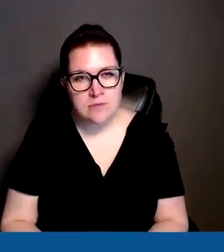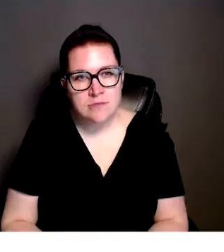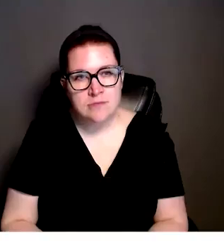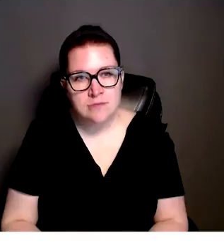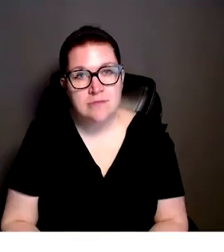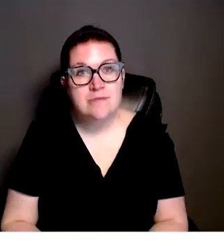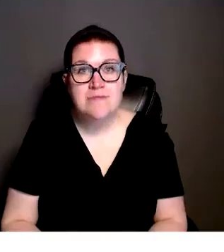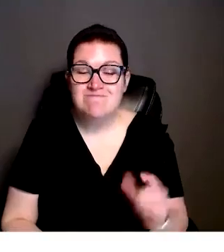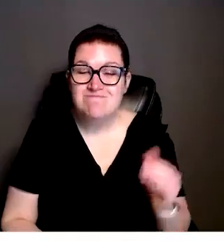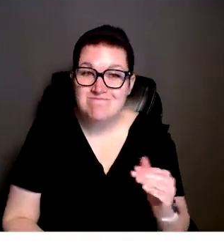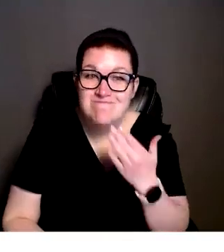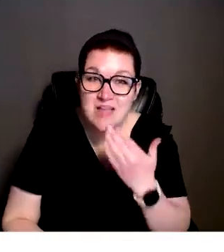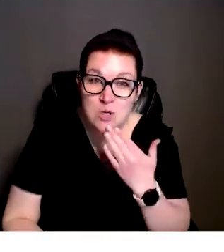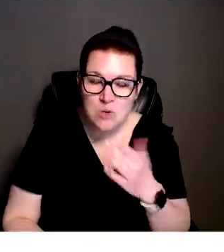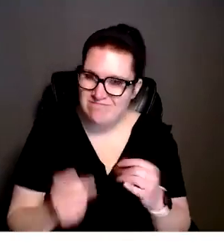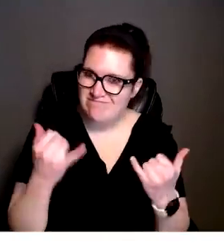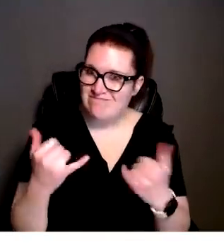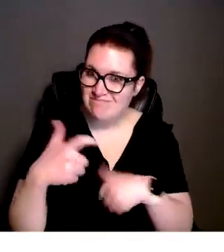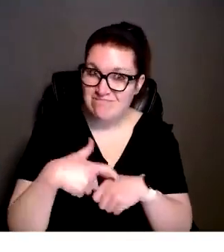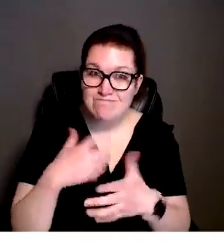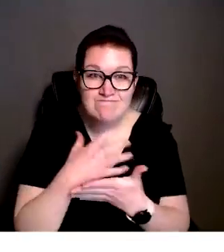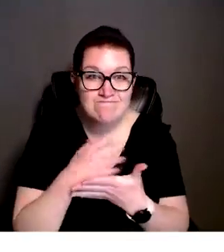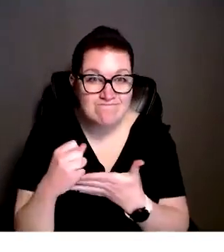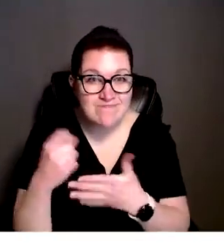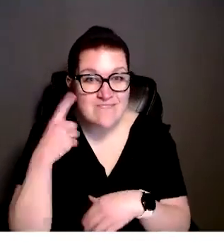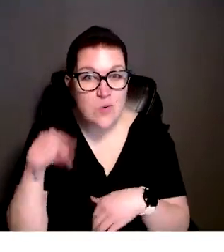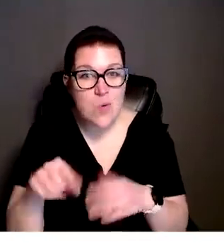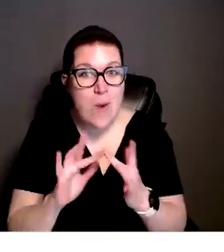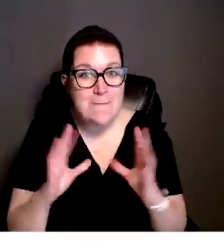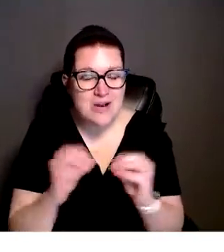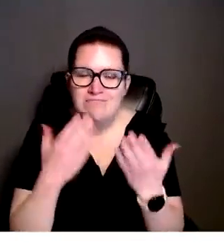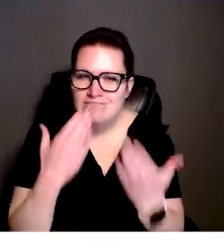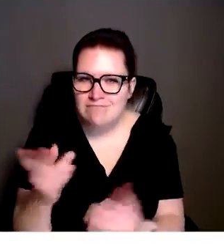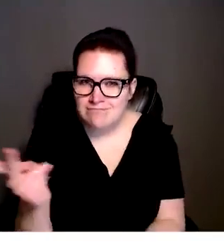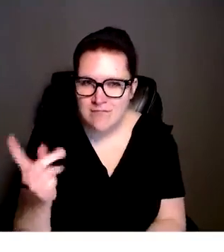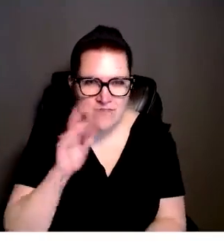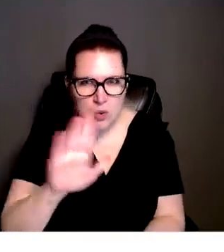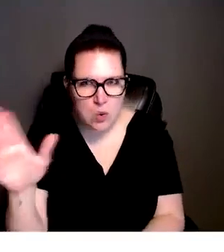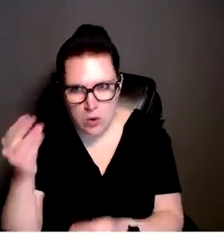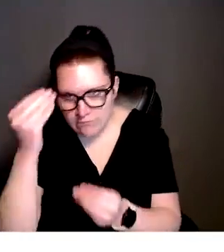[Camille Anoll-Hunter]: Thank you. We are now at time, for the webinar. Thank you both for your insights today.